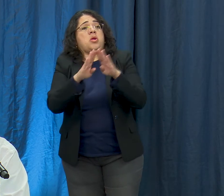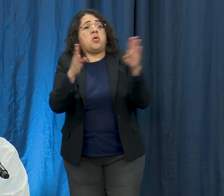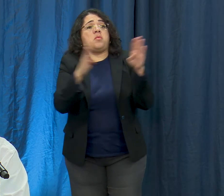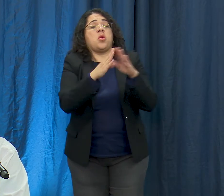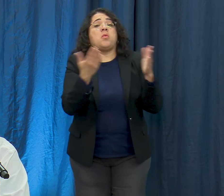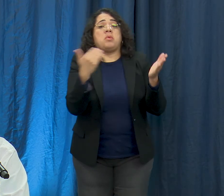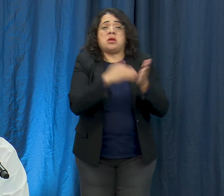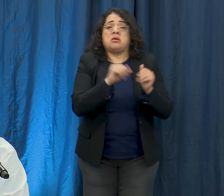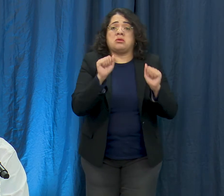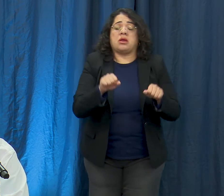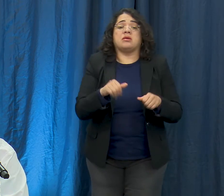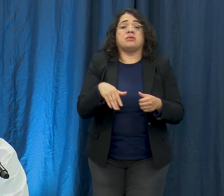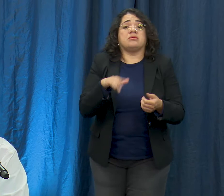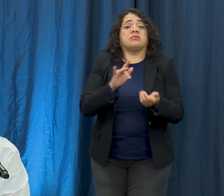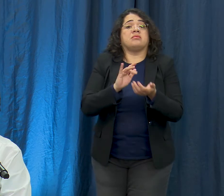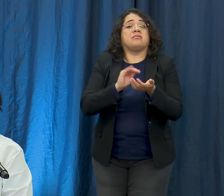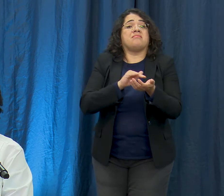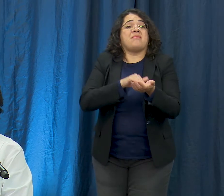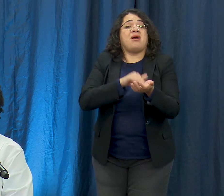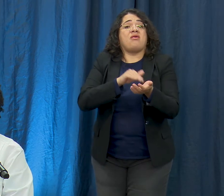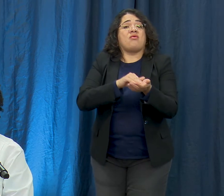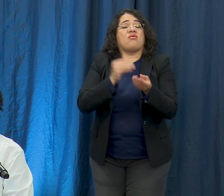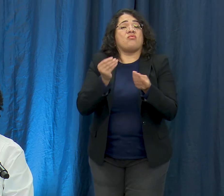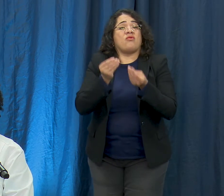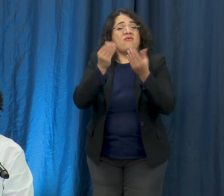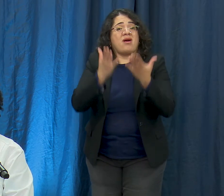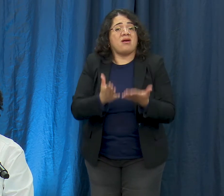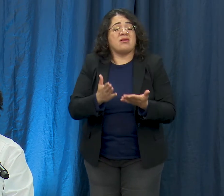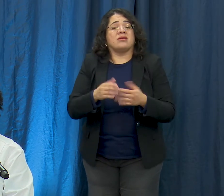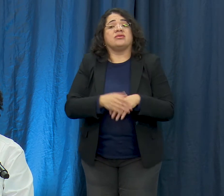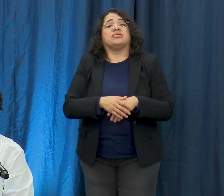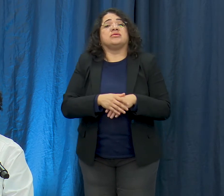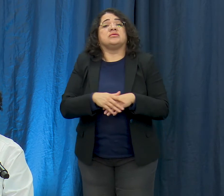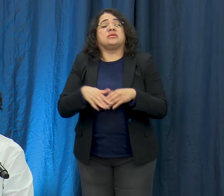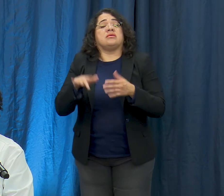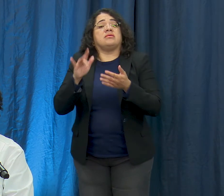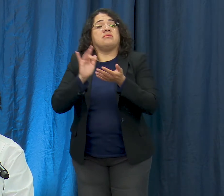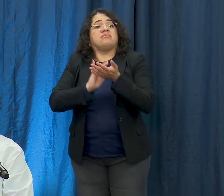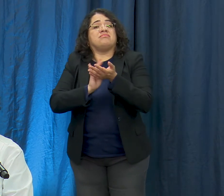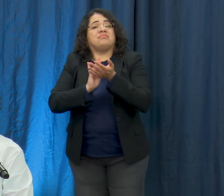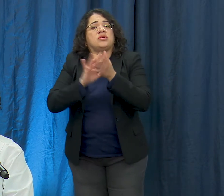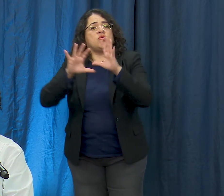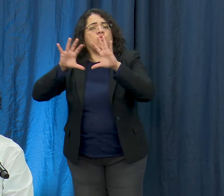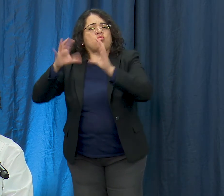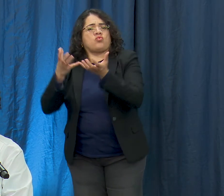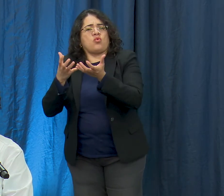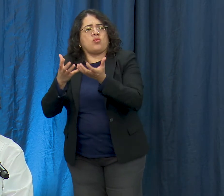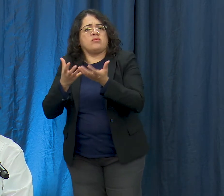medical providers and medical groups need to do is to look at how much PPE